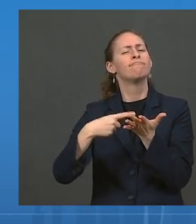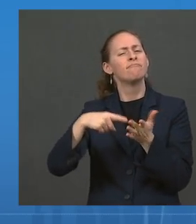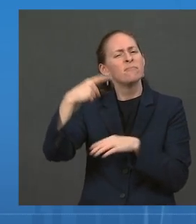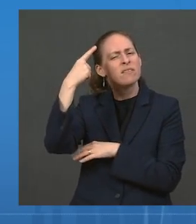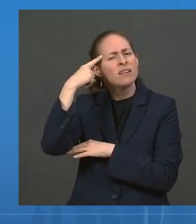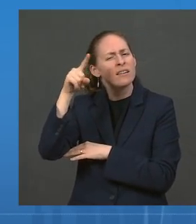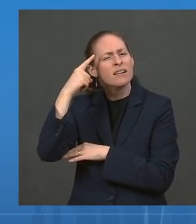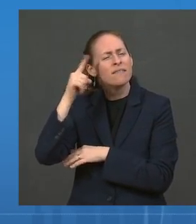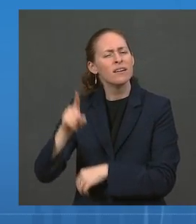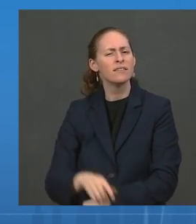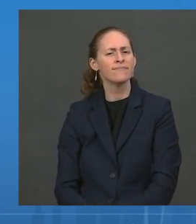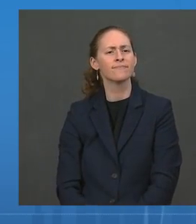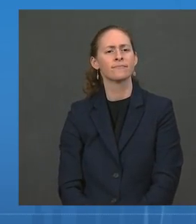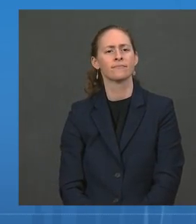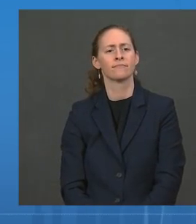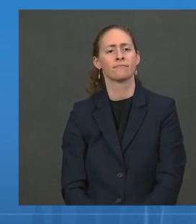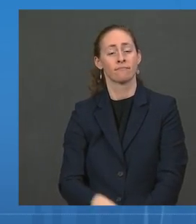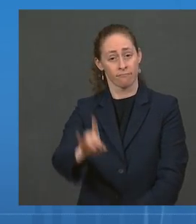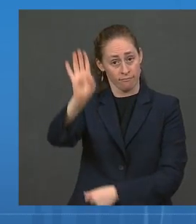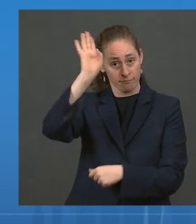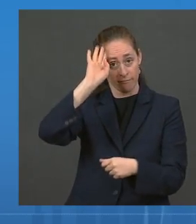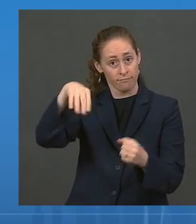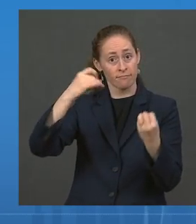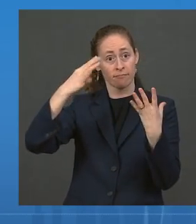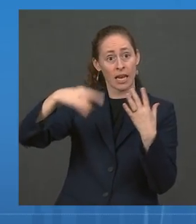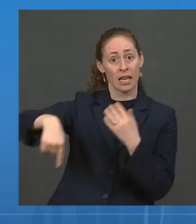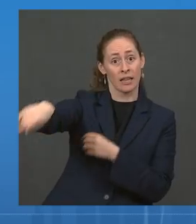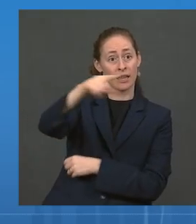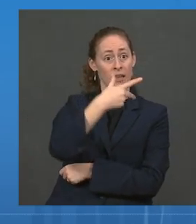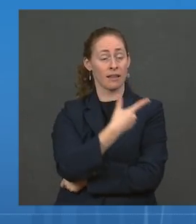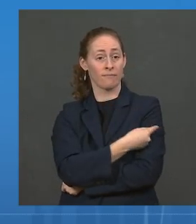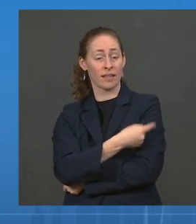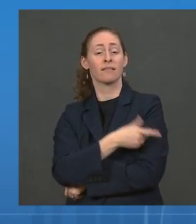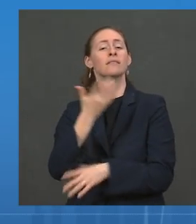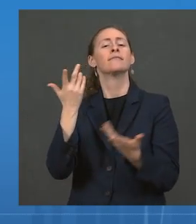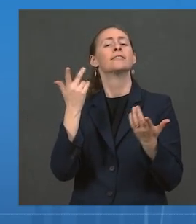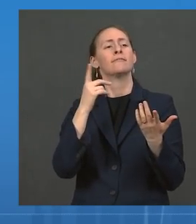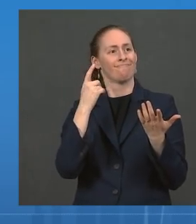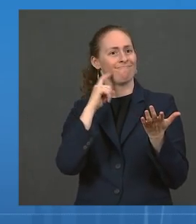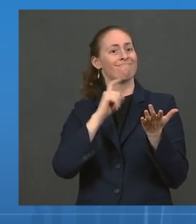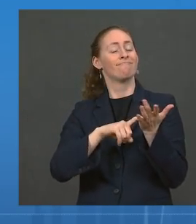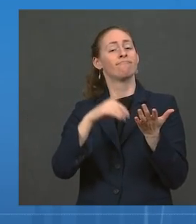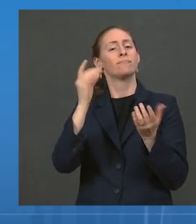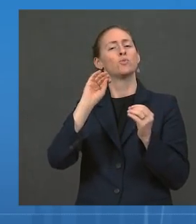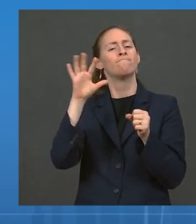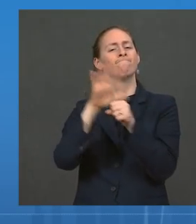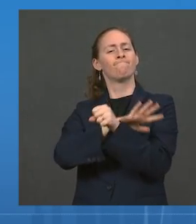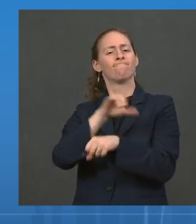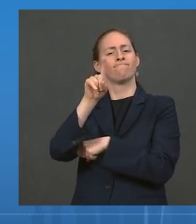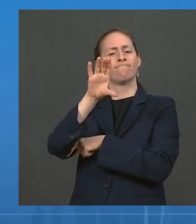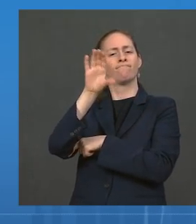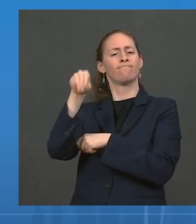get vaccinated, no vaccine is 100 percent effective. So we're hearing reports of even vaccinated people